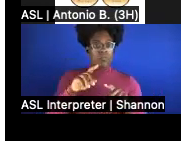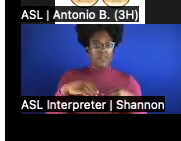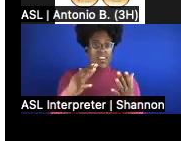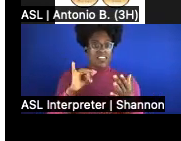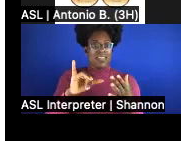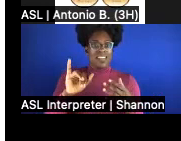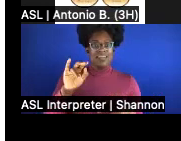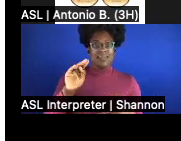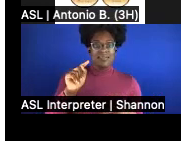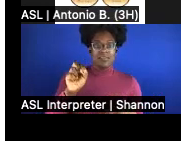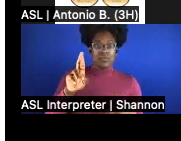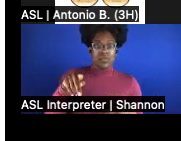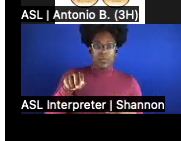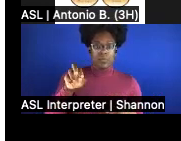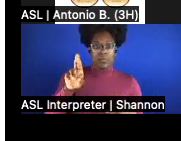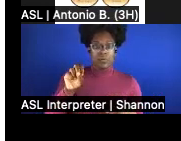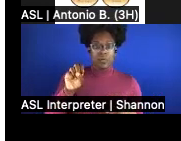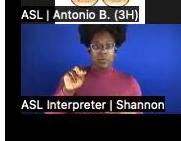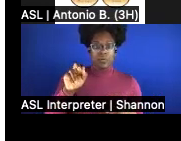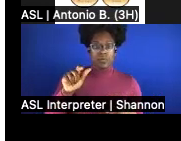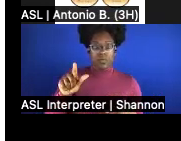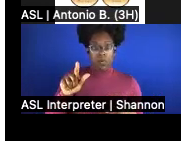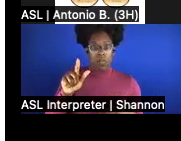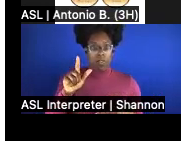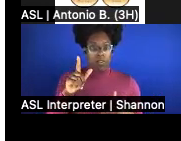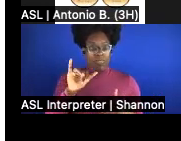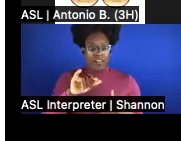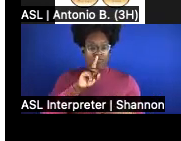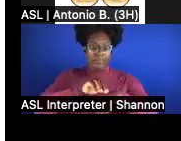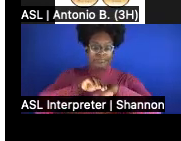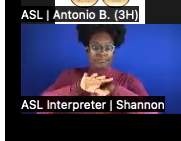They were transparent about what was going on in the session, they offered guidance to writers who